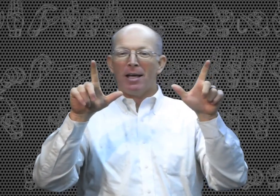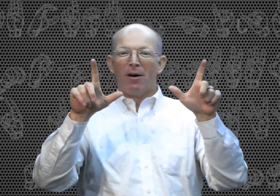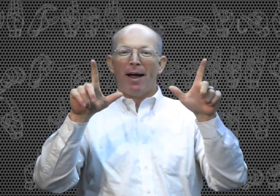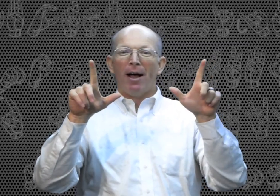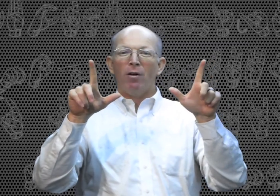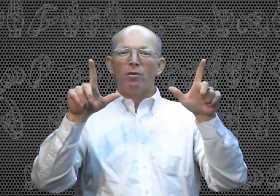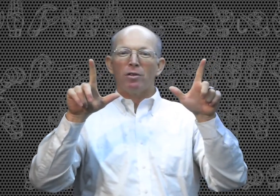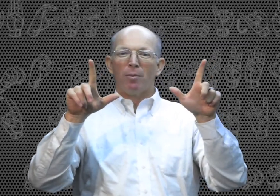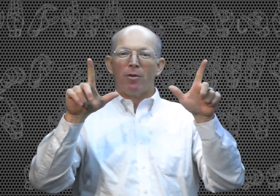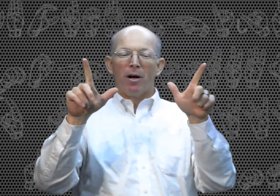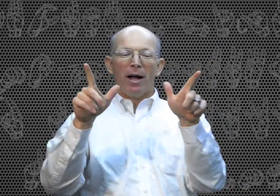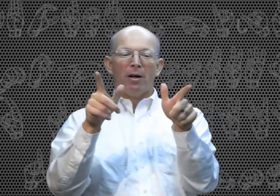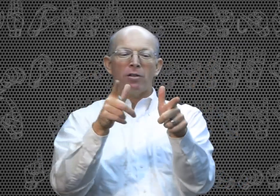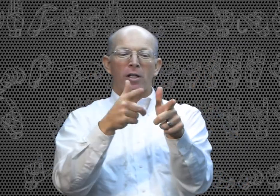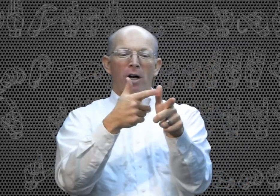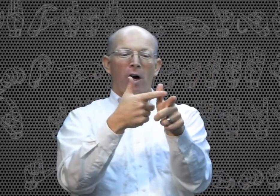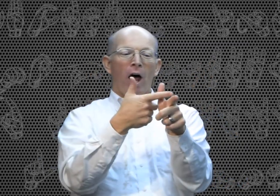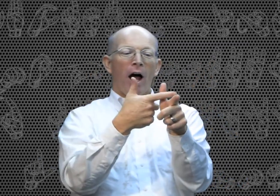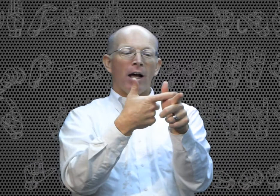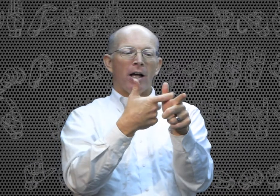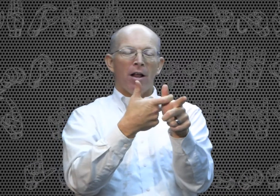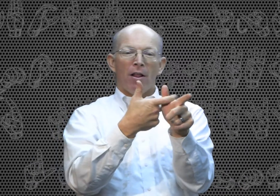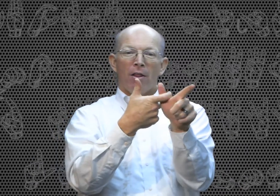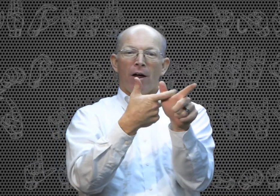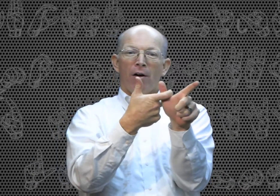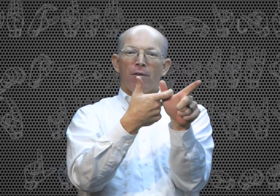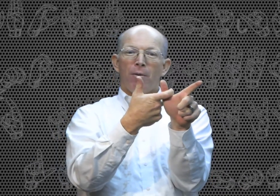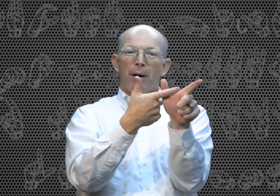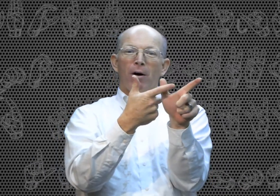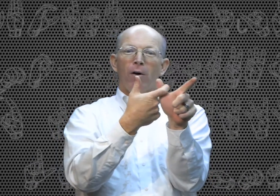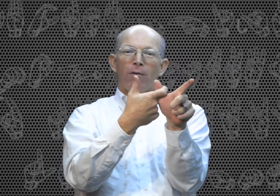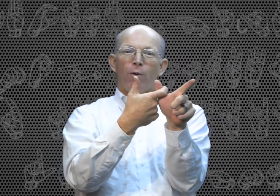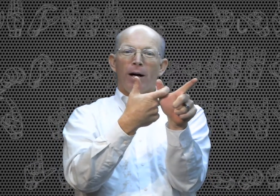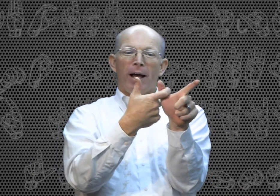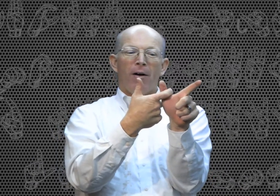You take your Ls, both your Ls and you are going to lock the barrel of 1 L